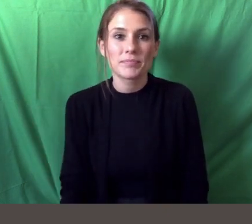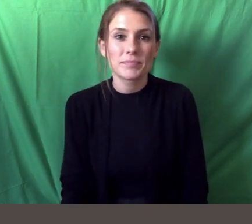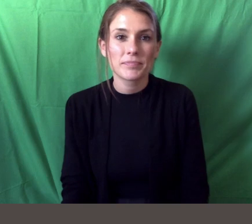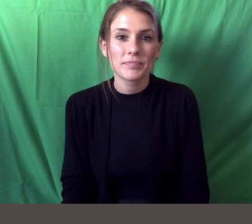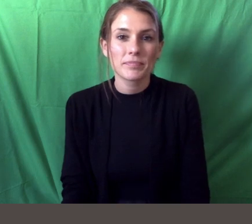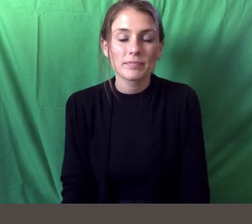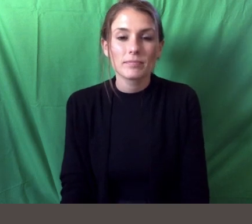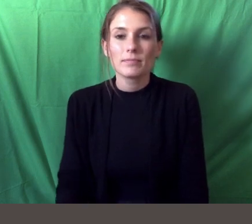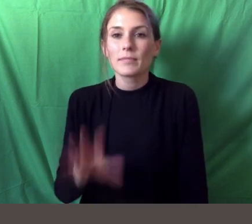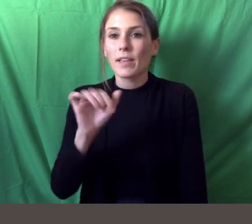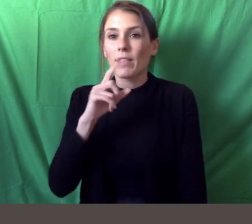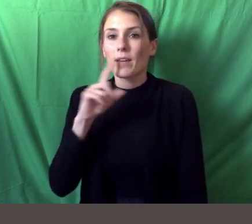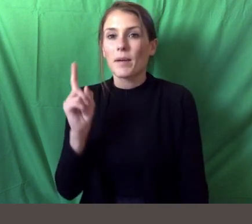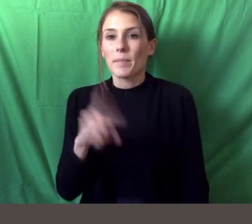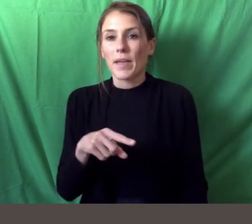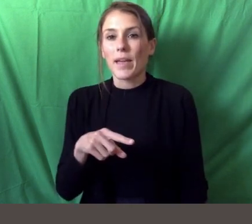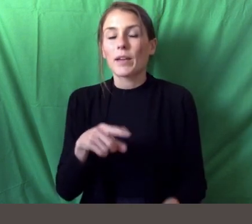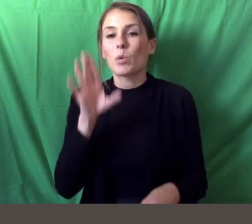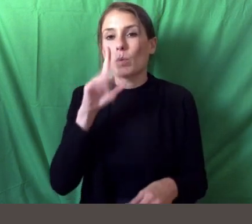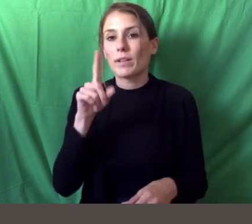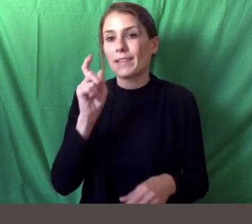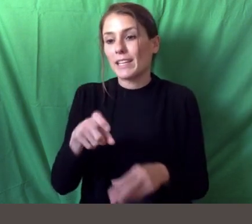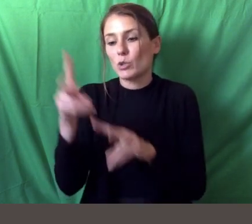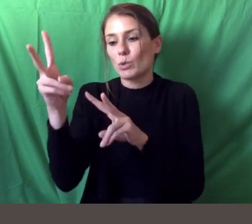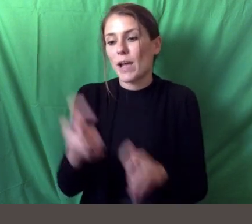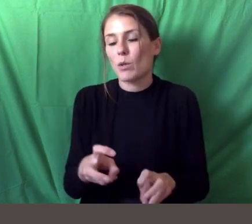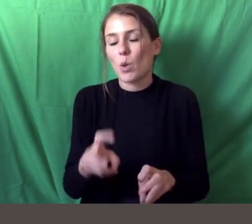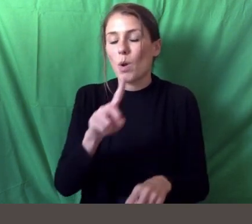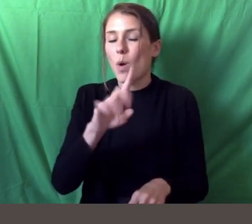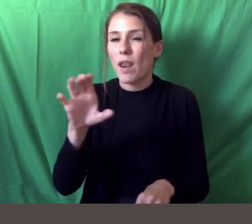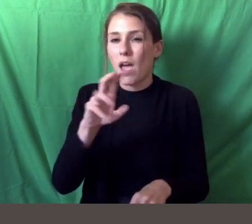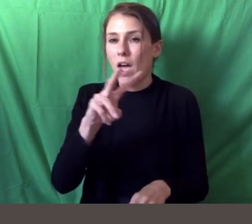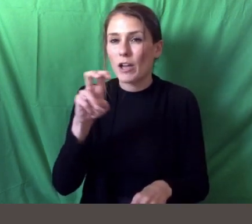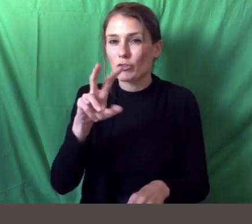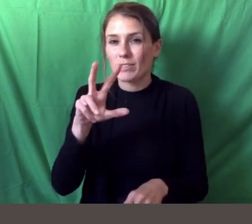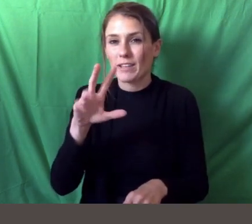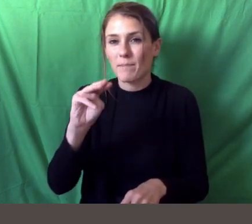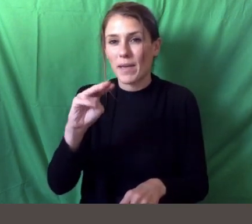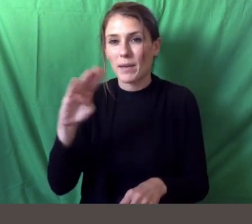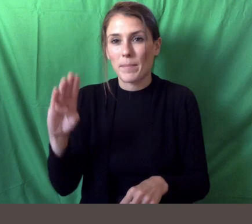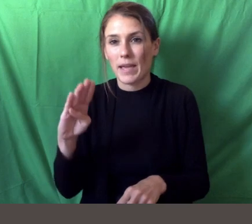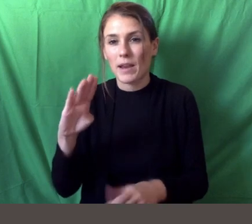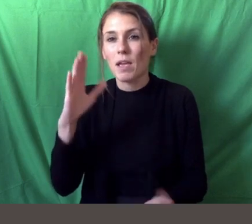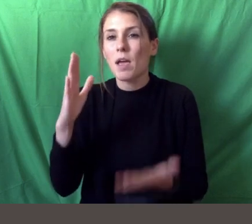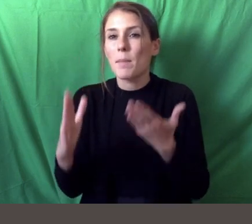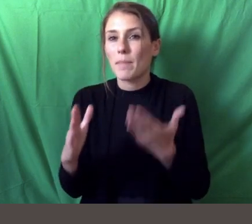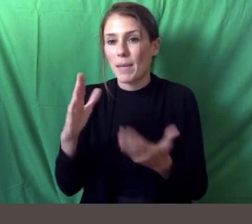This command will need to download hundreds of megabytes, so it might take a while if you have a slow internet connection